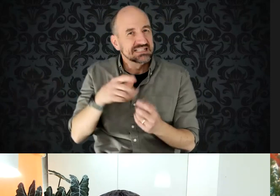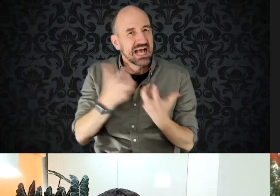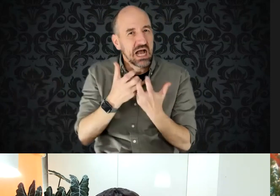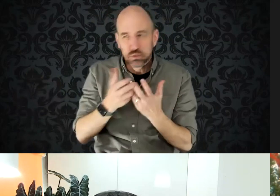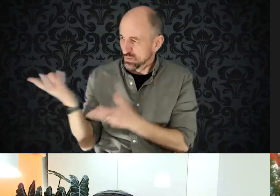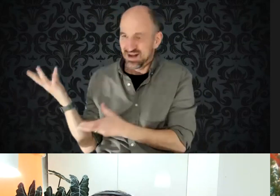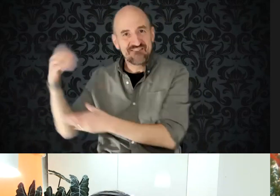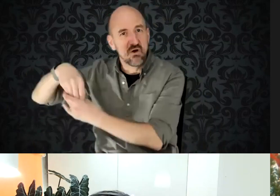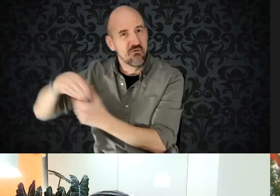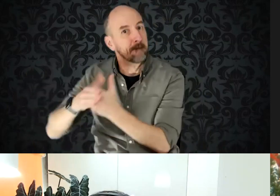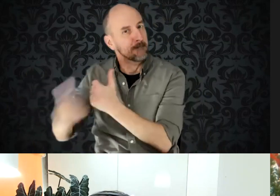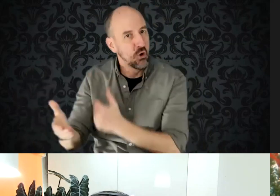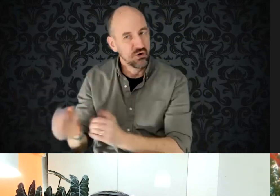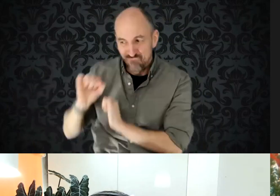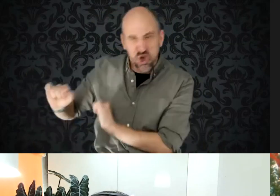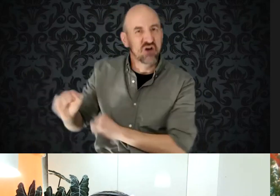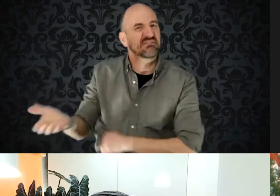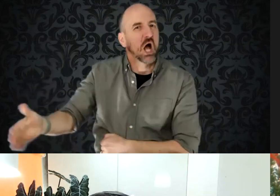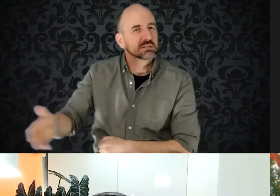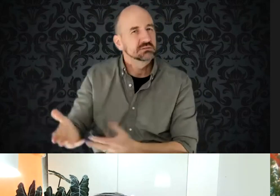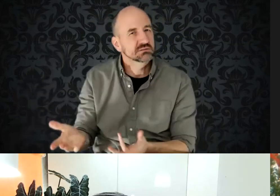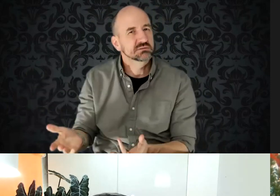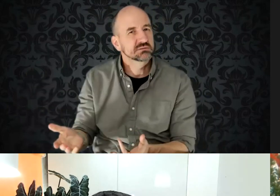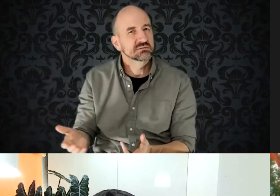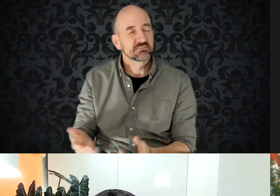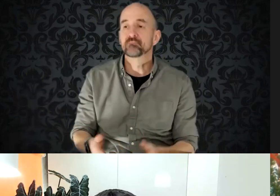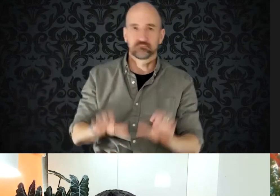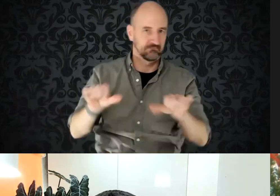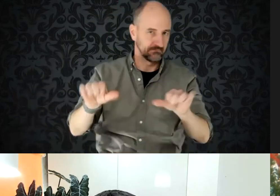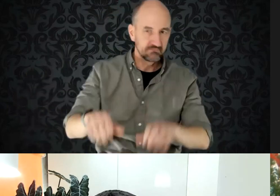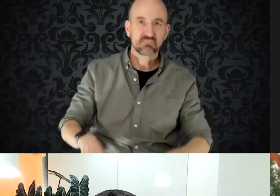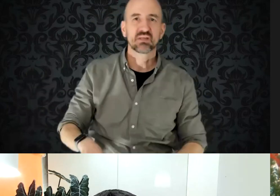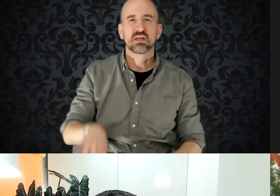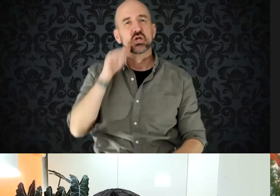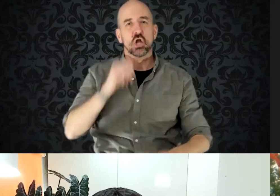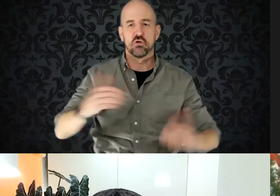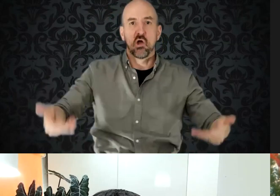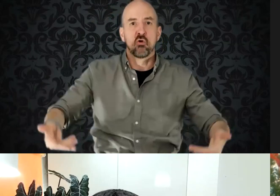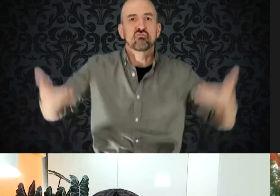she is still very much enjoying her garden, and buying plants for others planned for her.-- To